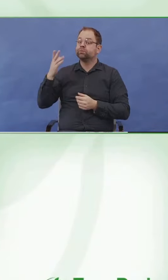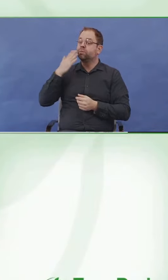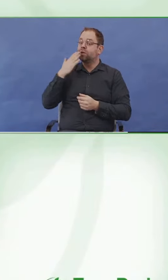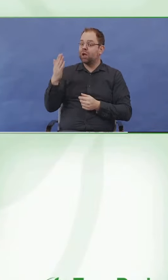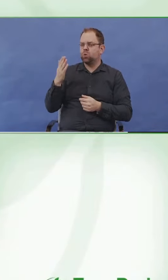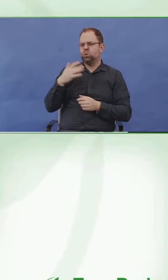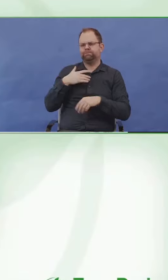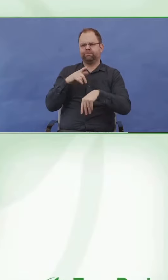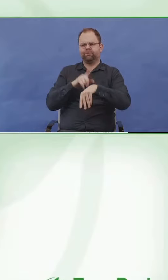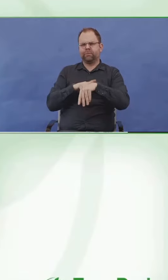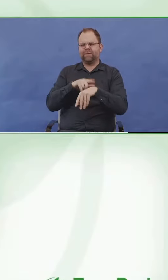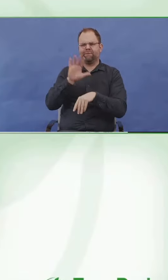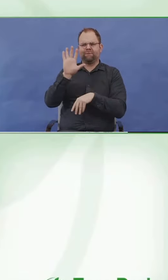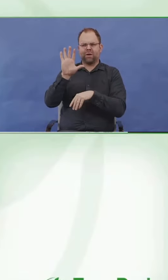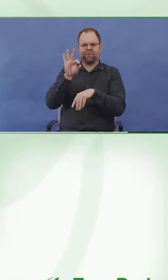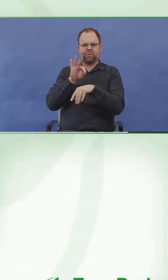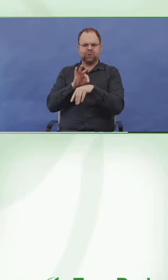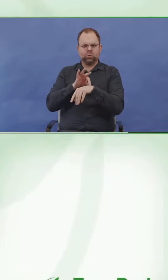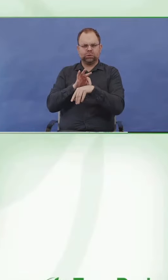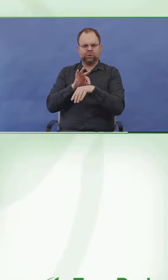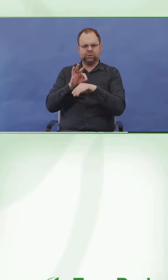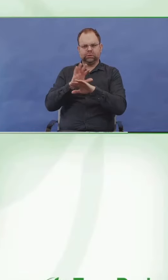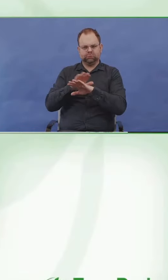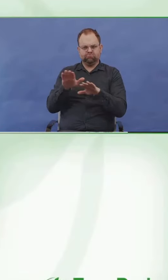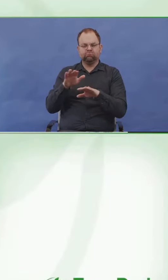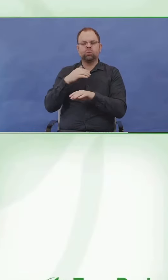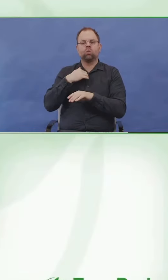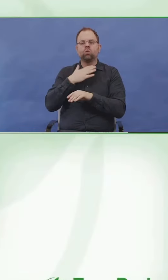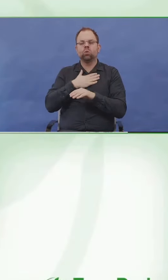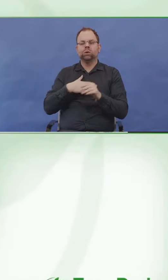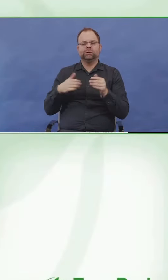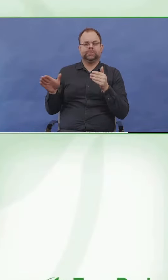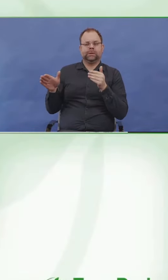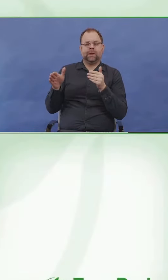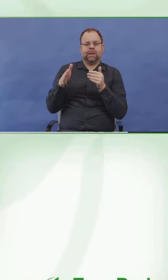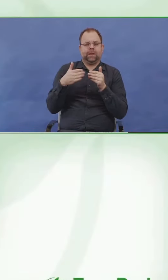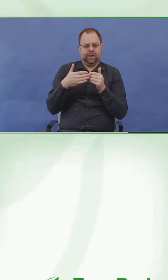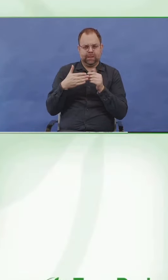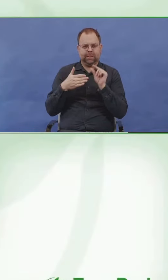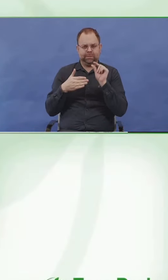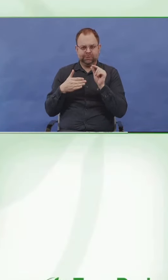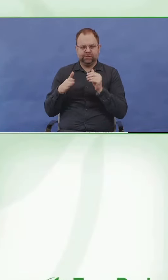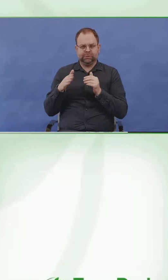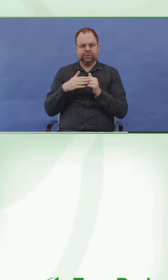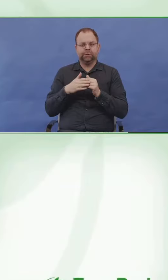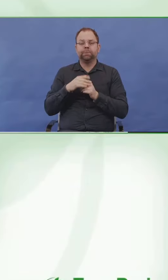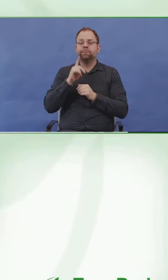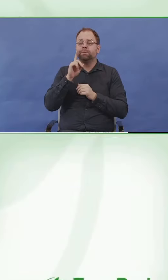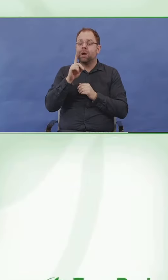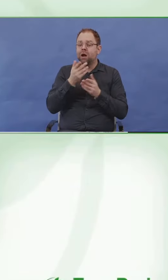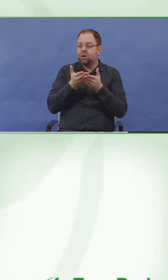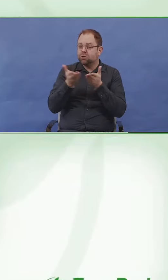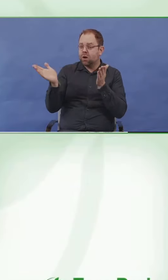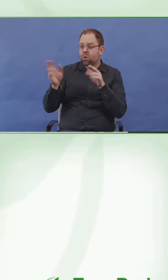are really excited and hopeful about that you think the world should really be paying attention to? What do you think you have built that people need to steal?